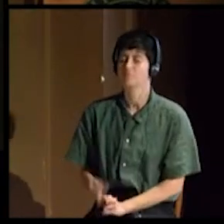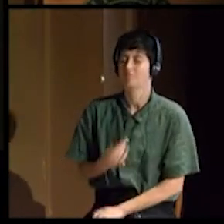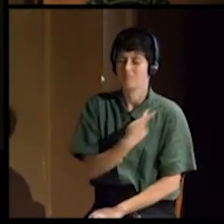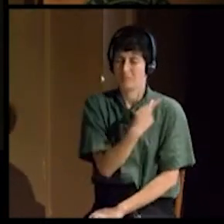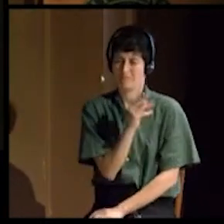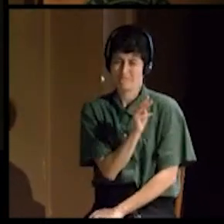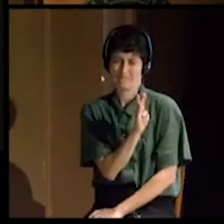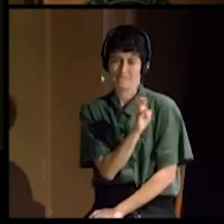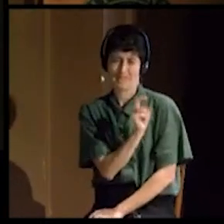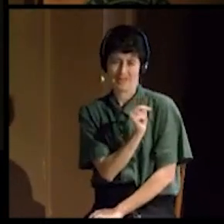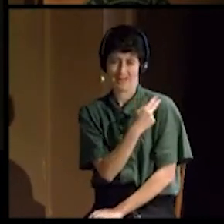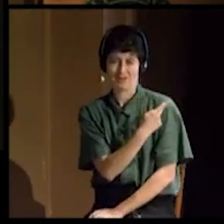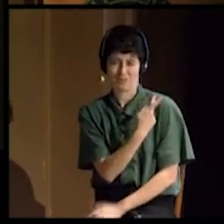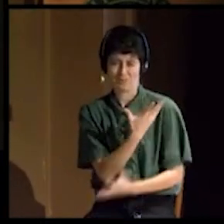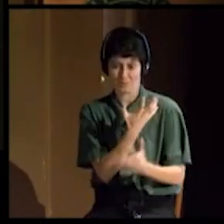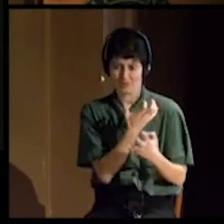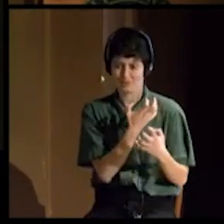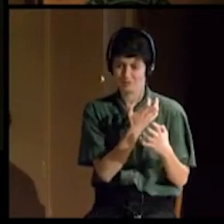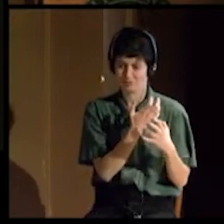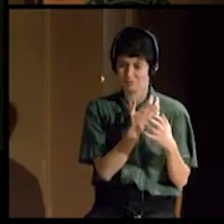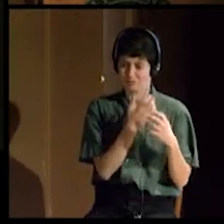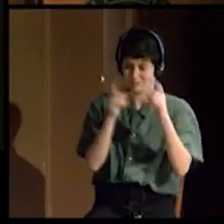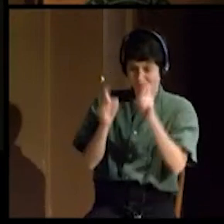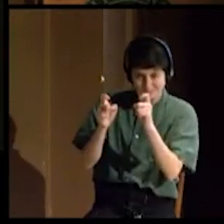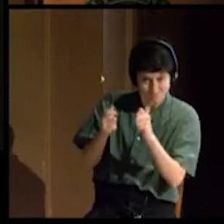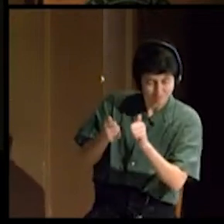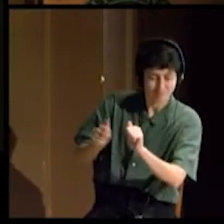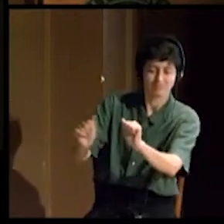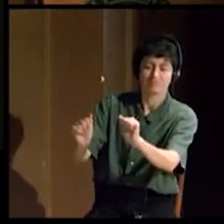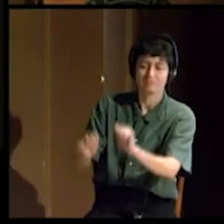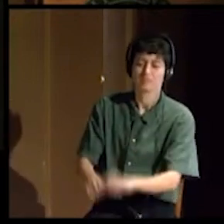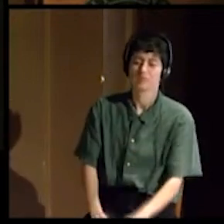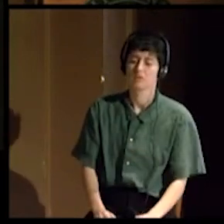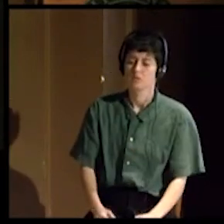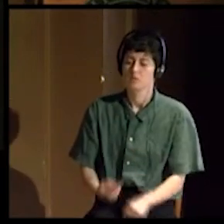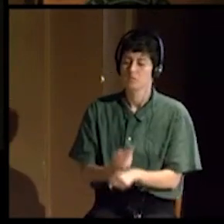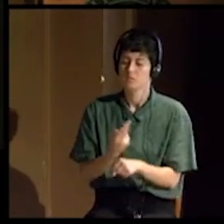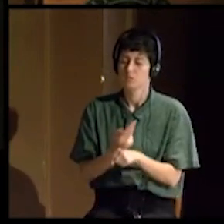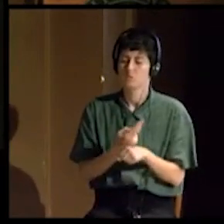we use horizontally oriented cold seal pressure vessels. And this is sort of what it looks like.